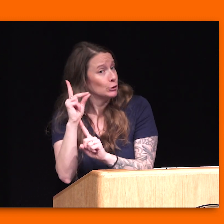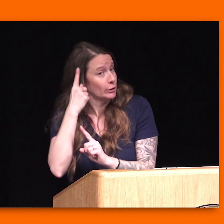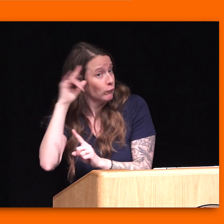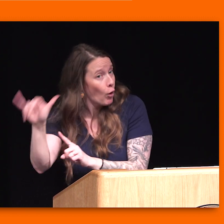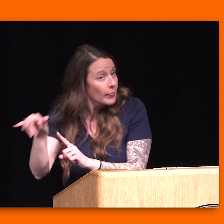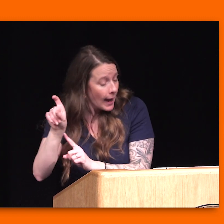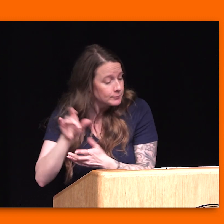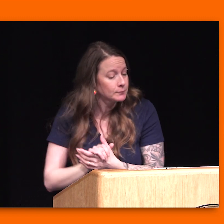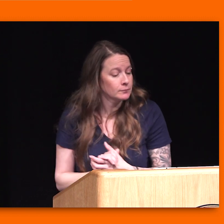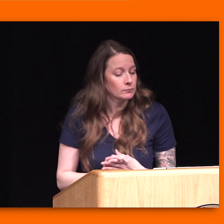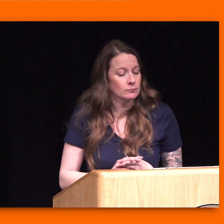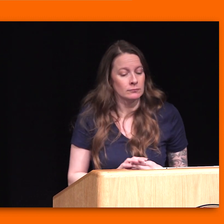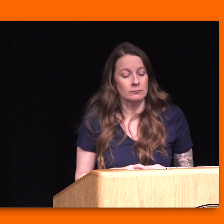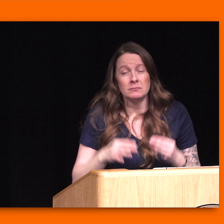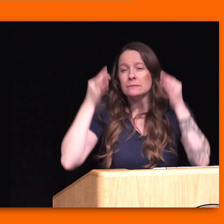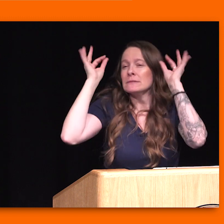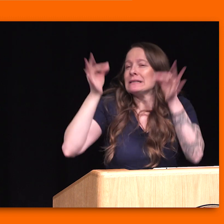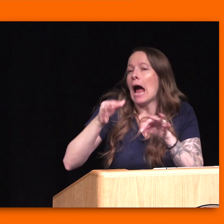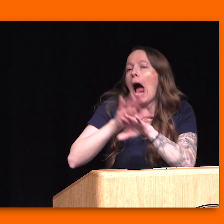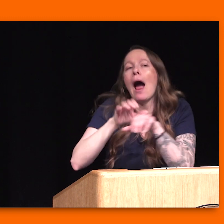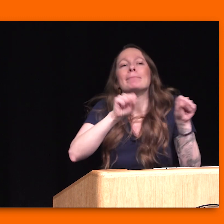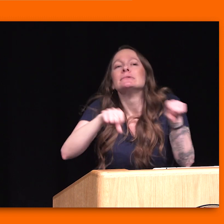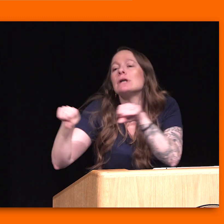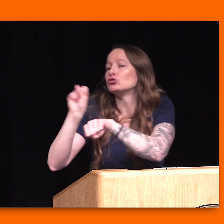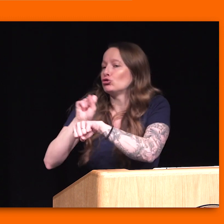Do you really need a PhD to take on those roles?